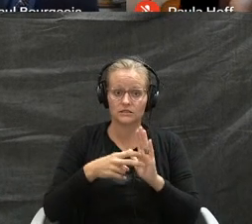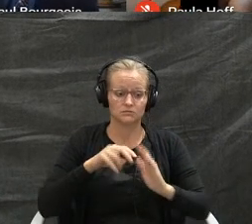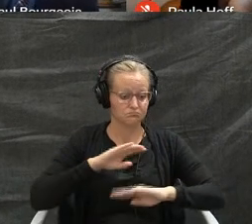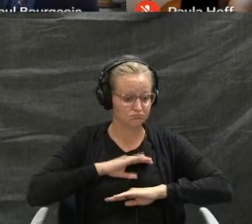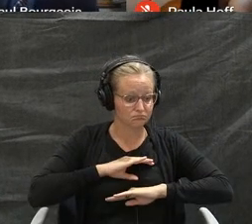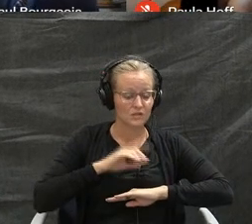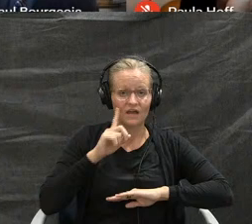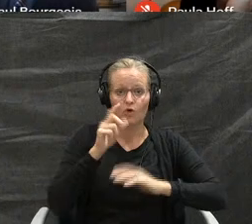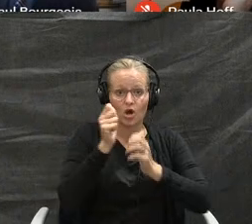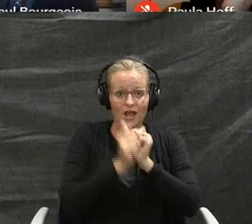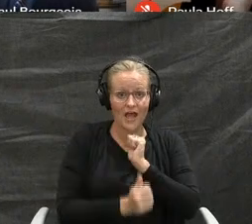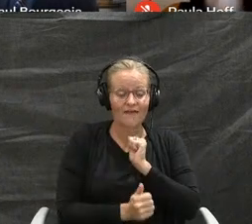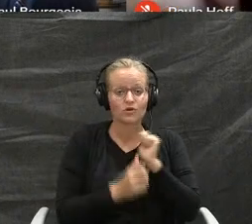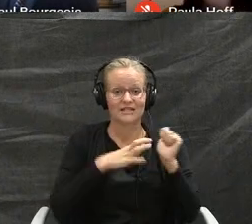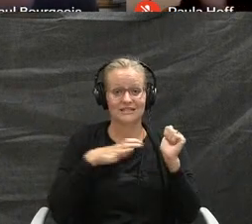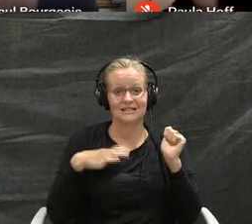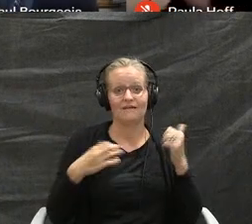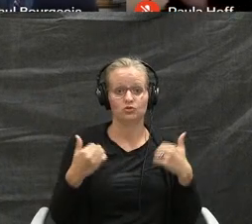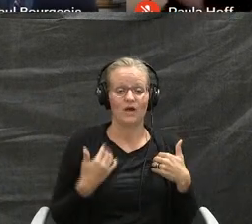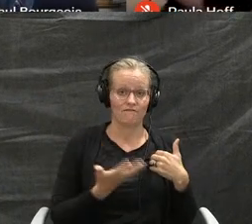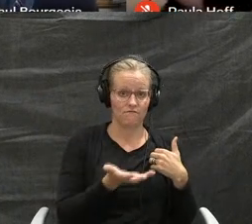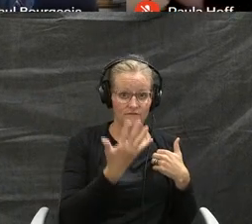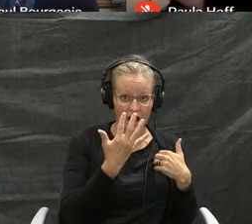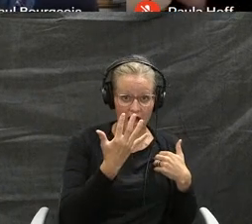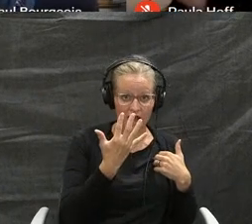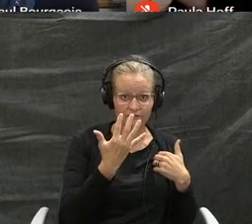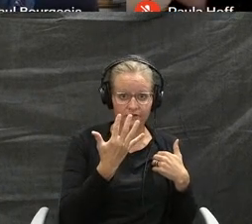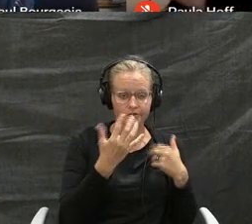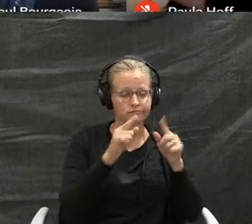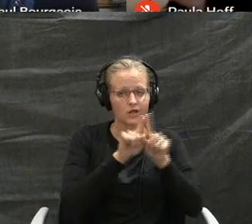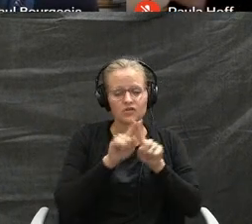forget or wear out somehow. And of course with all this stuff